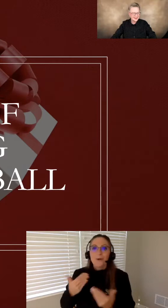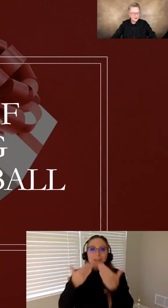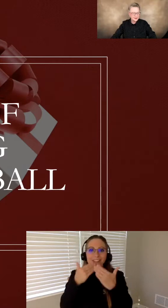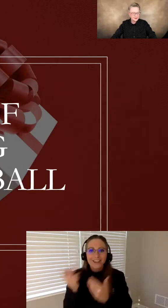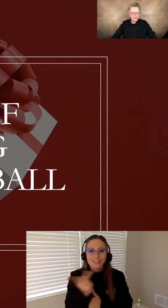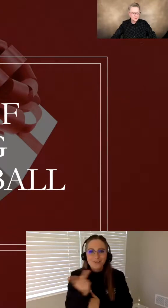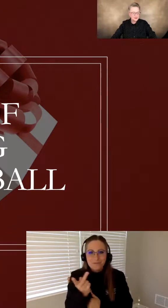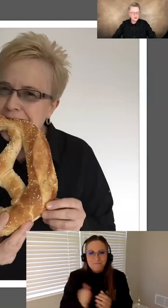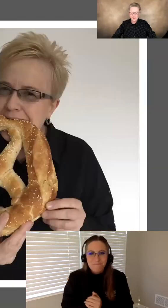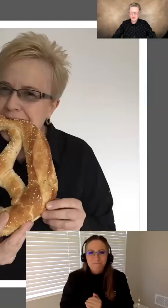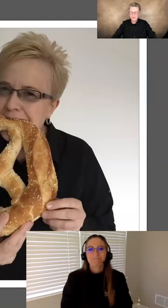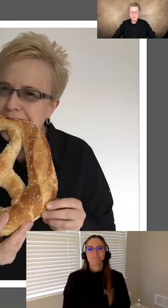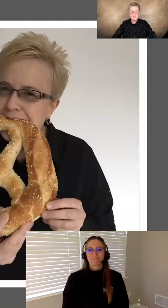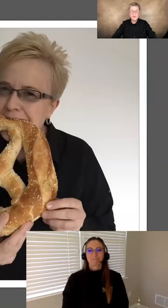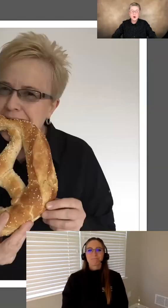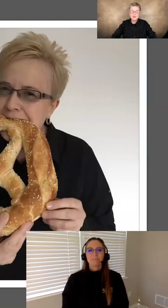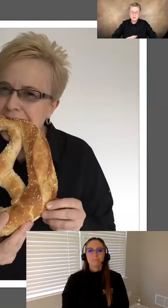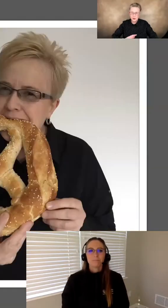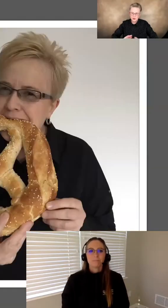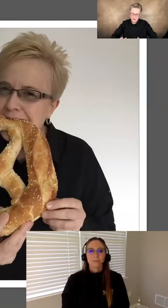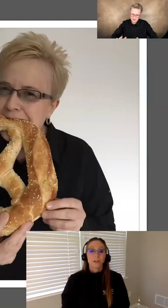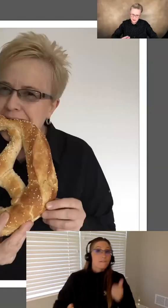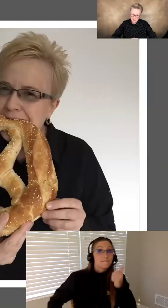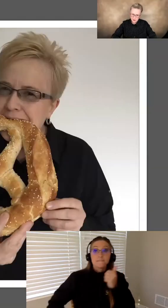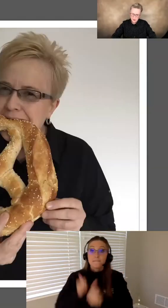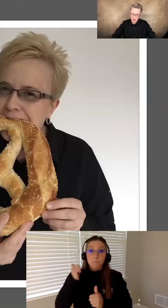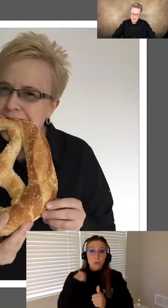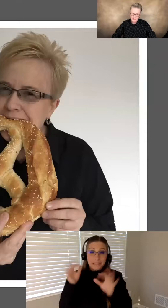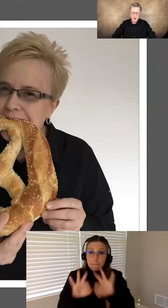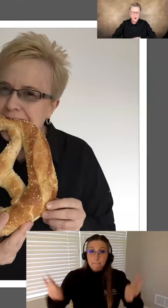so first of all, the most important thing you need to know about me,